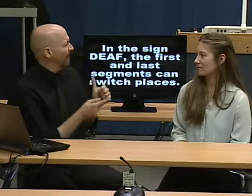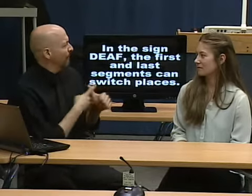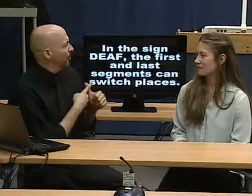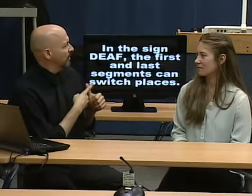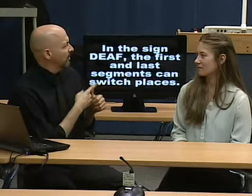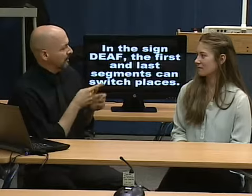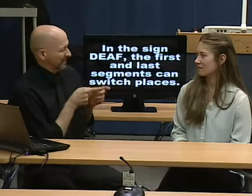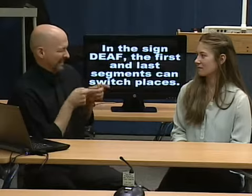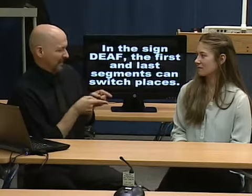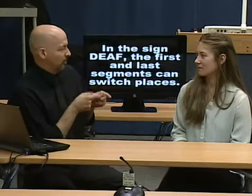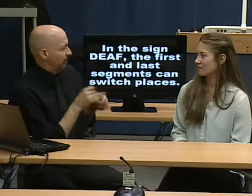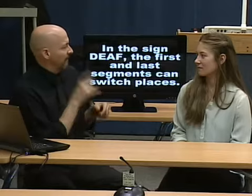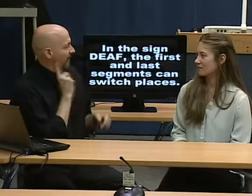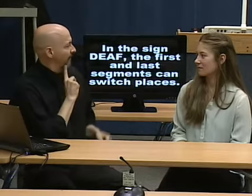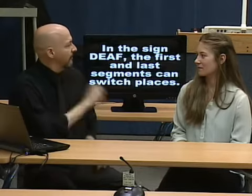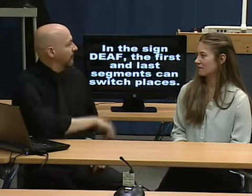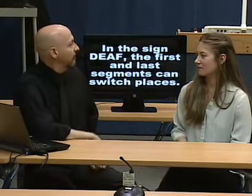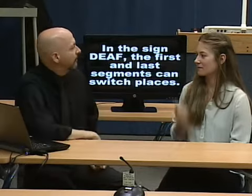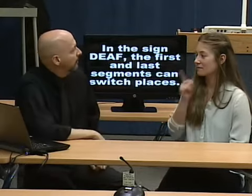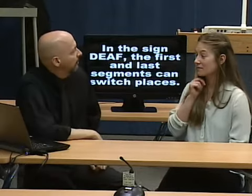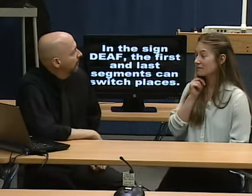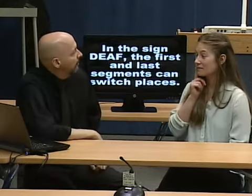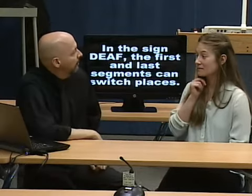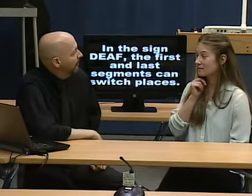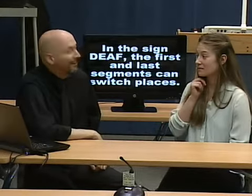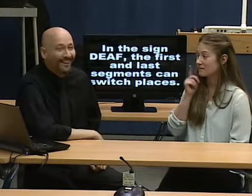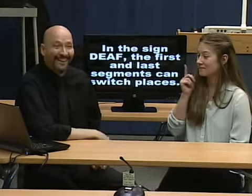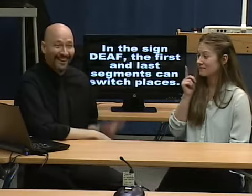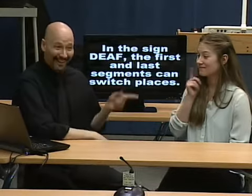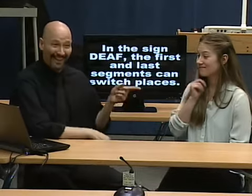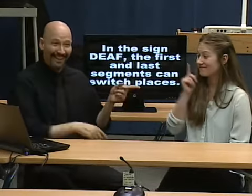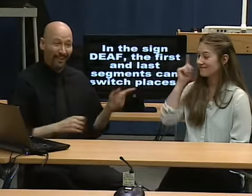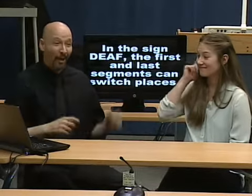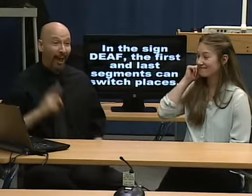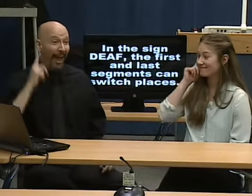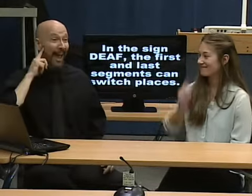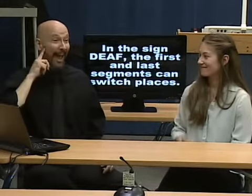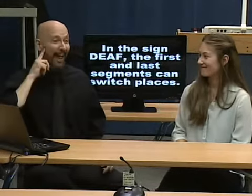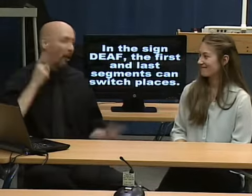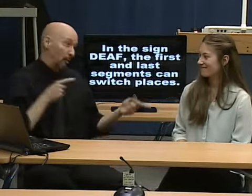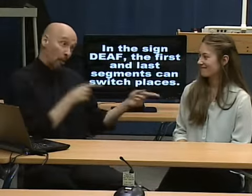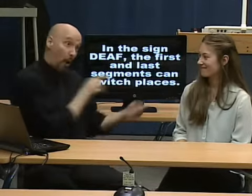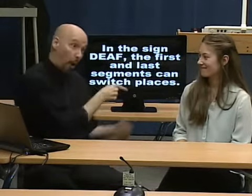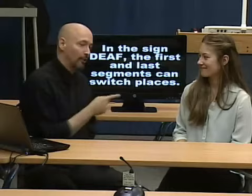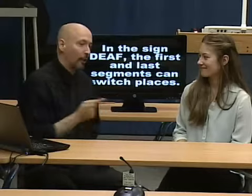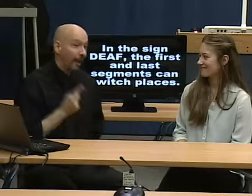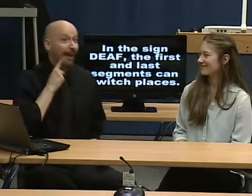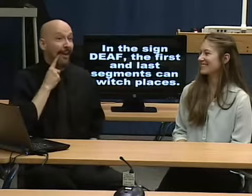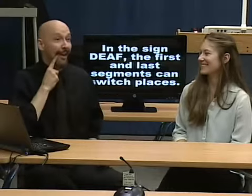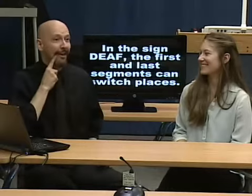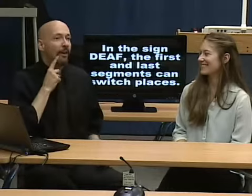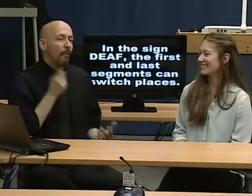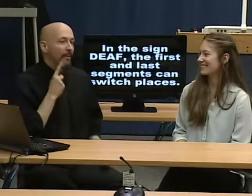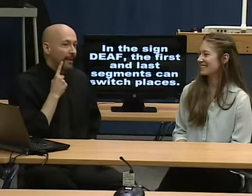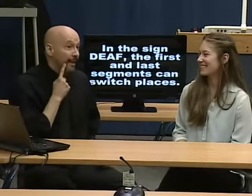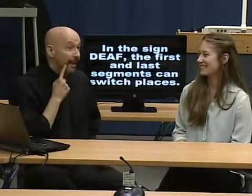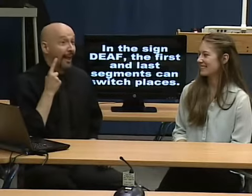Show me the first segment of the sign "Deaf." [finger near ear] Finger to ear! Or as you signed it before, finger to chin!